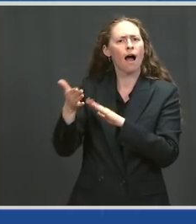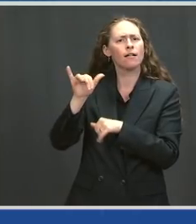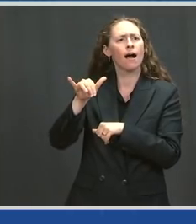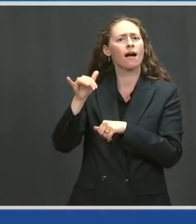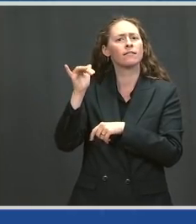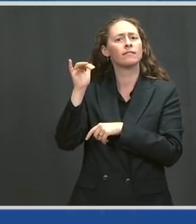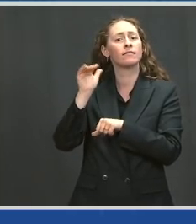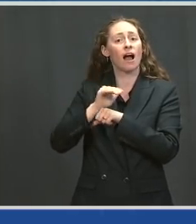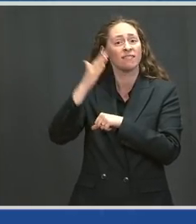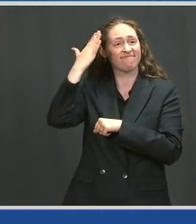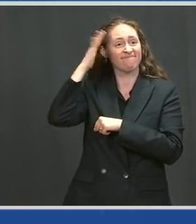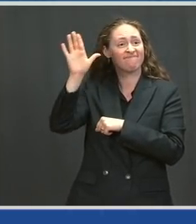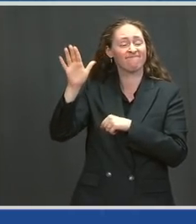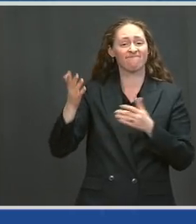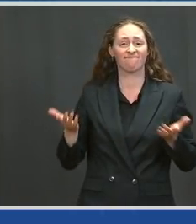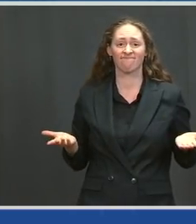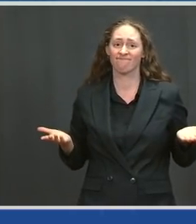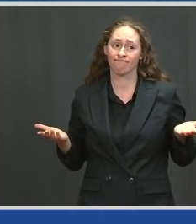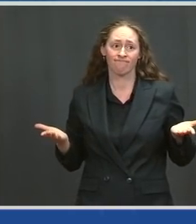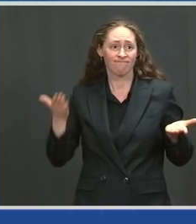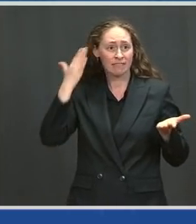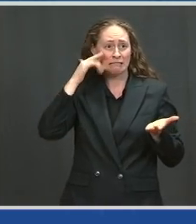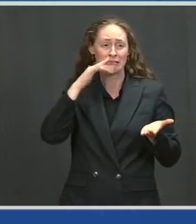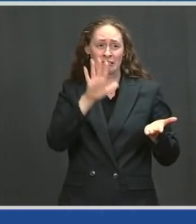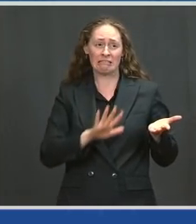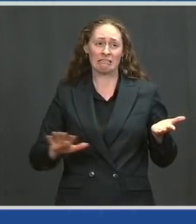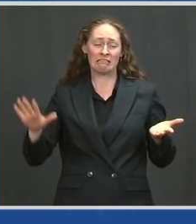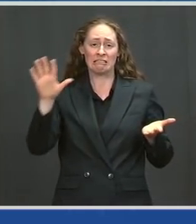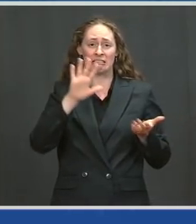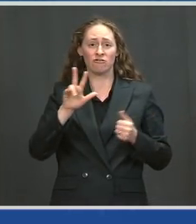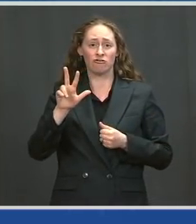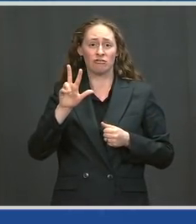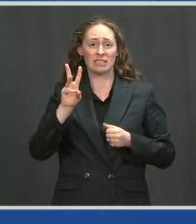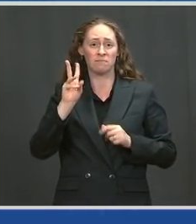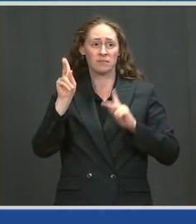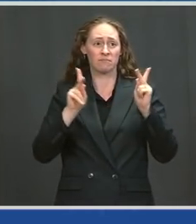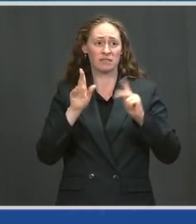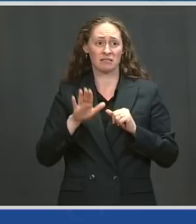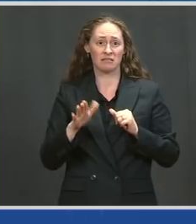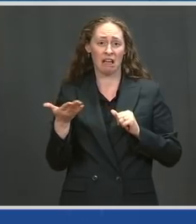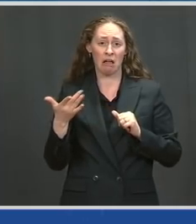said there were 36 people. That's all, 36 people.